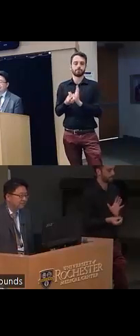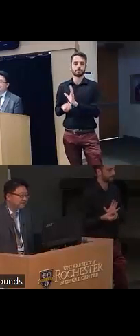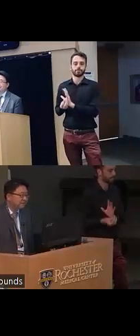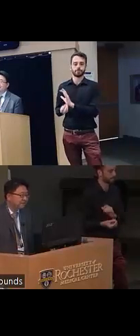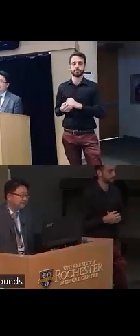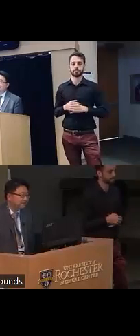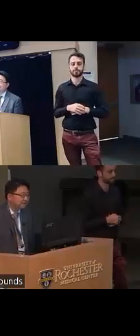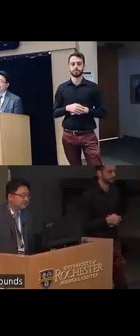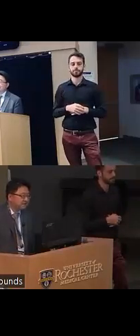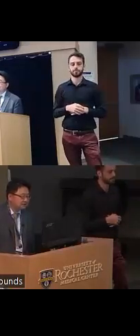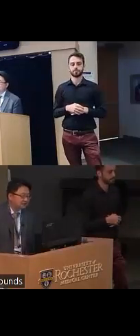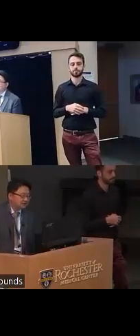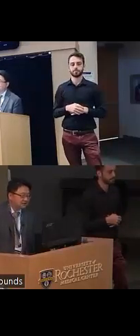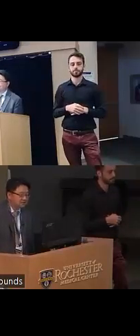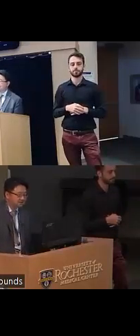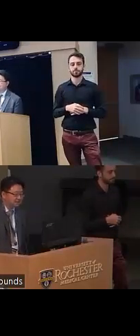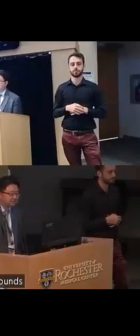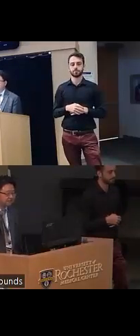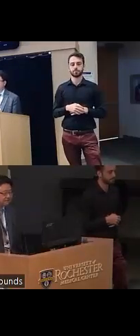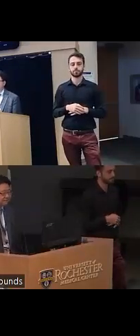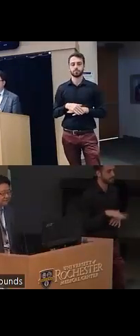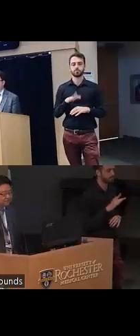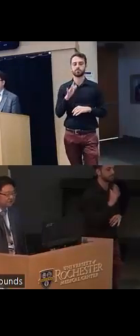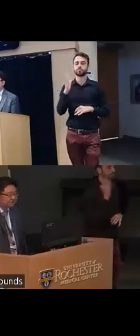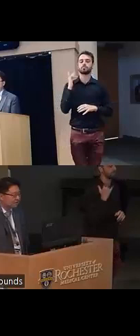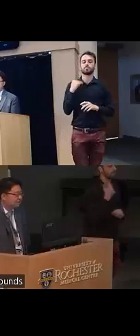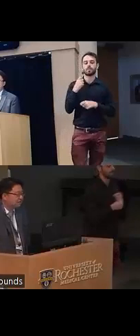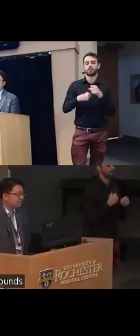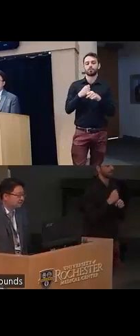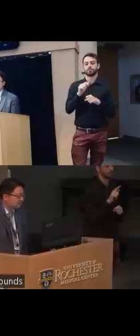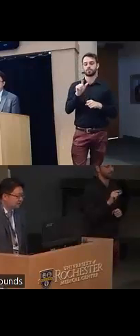remember when you have presented this talk this is September 5th of 2018.